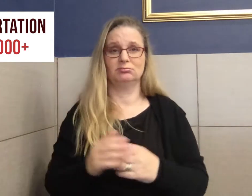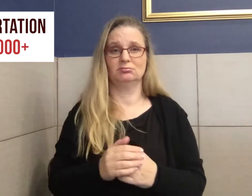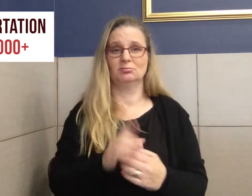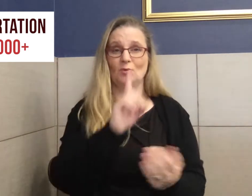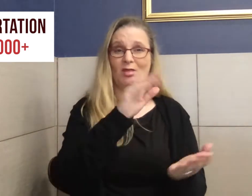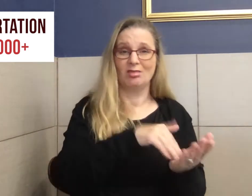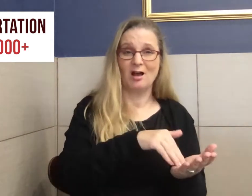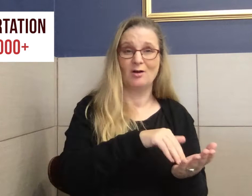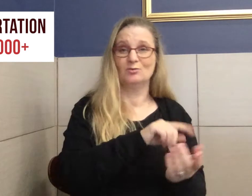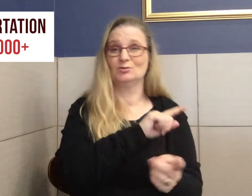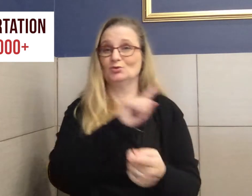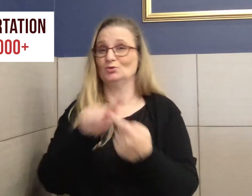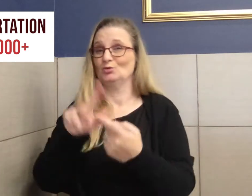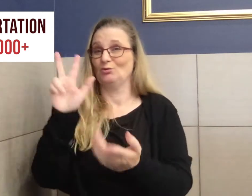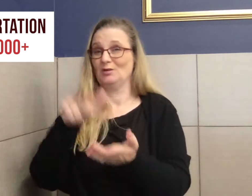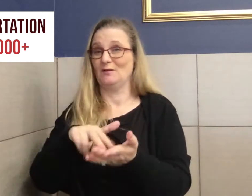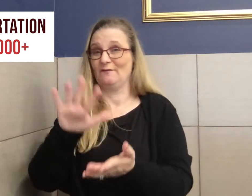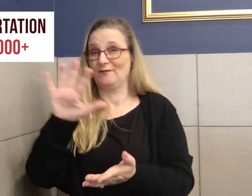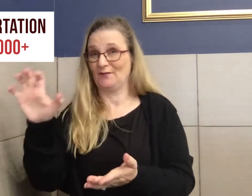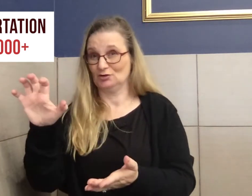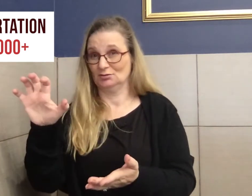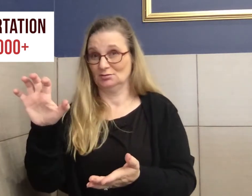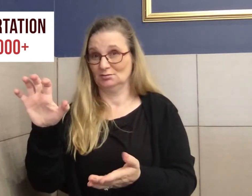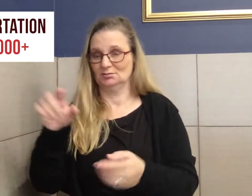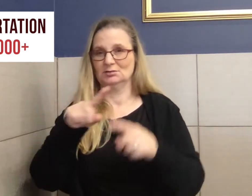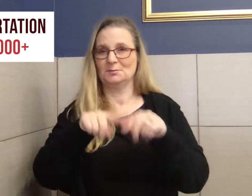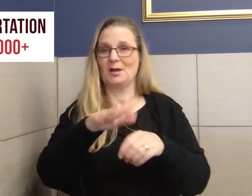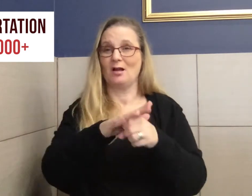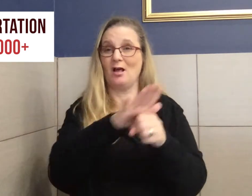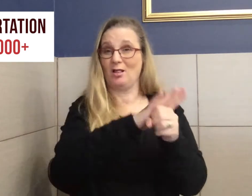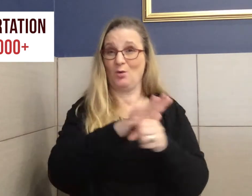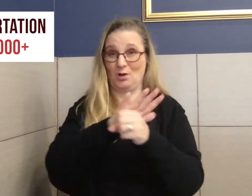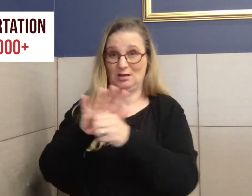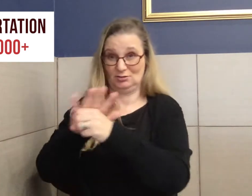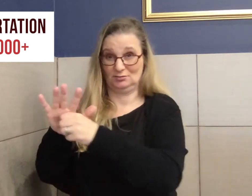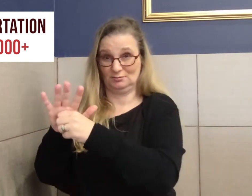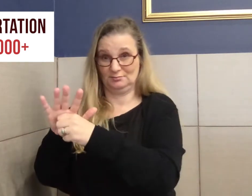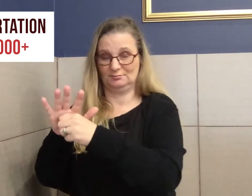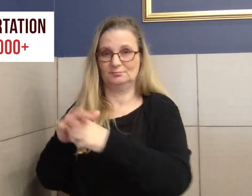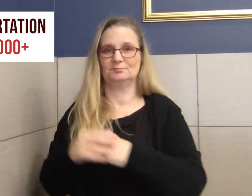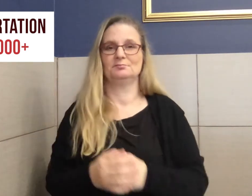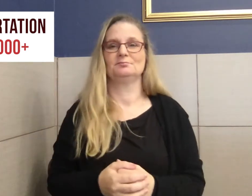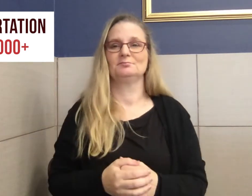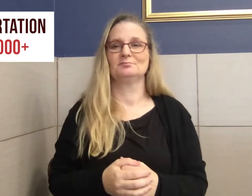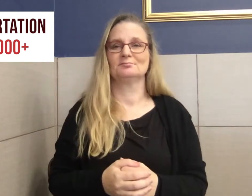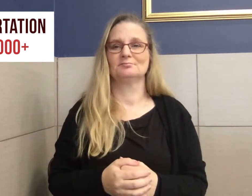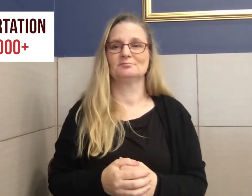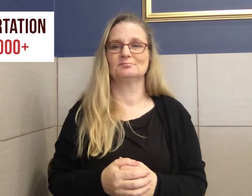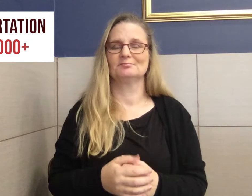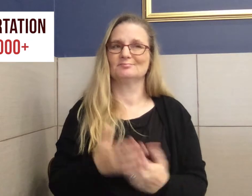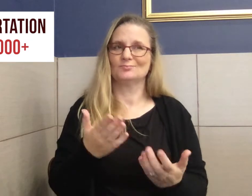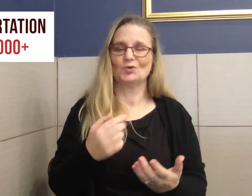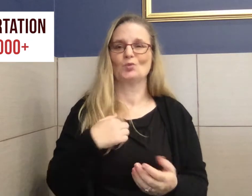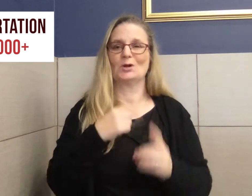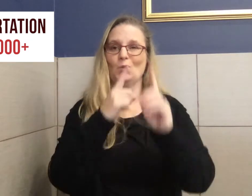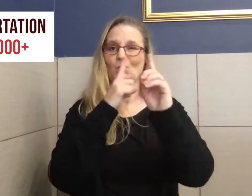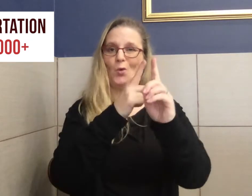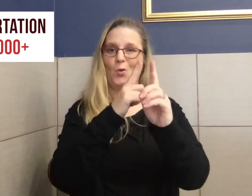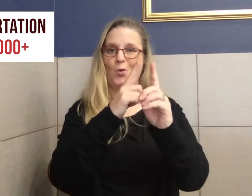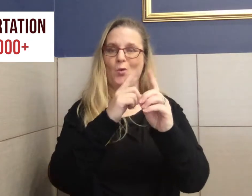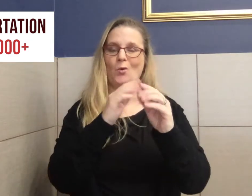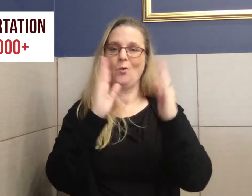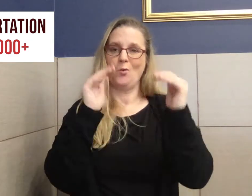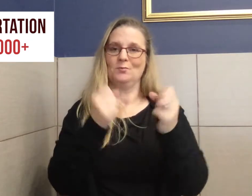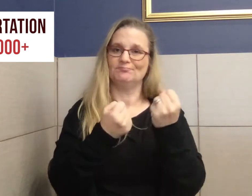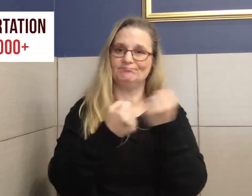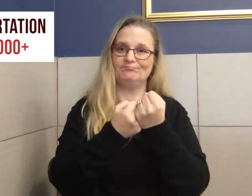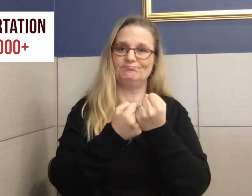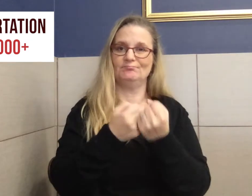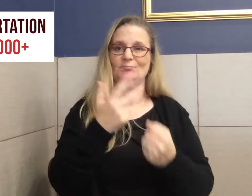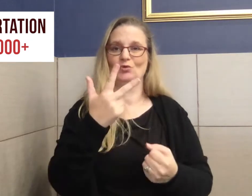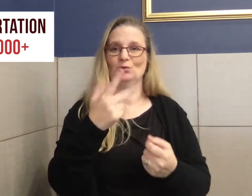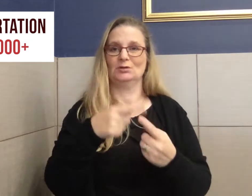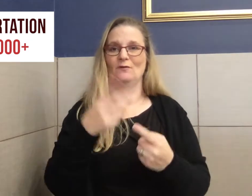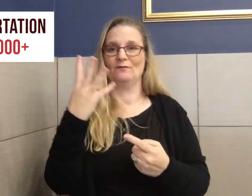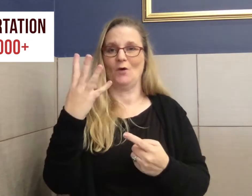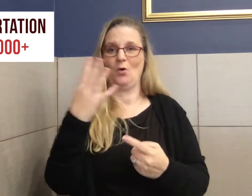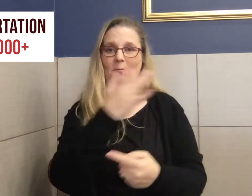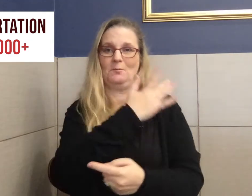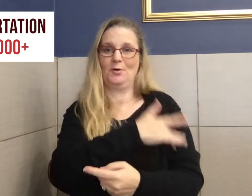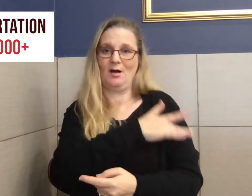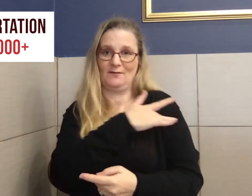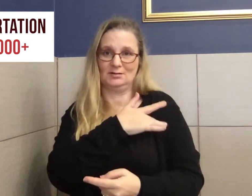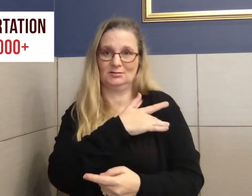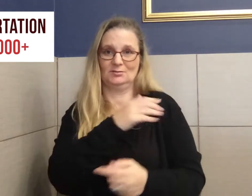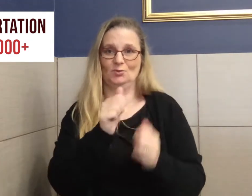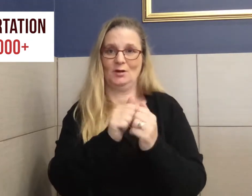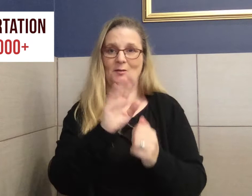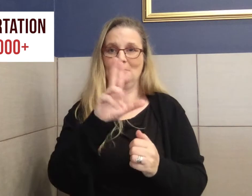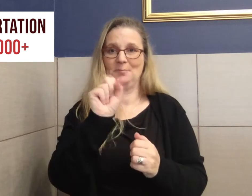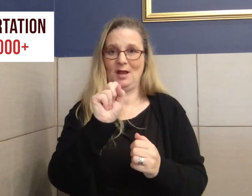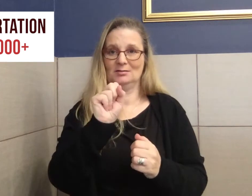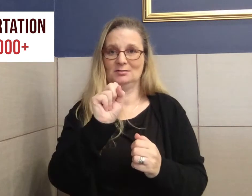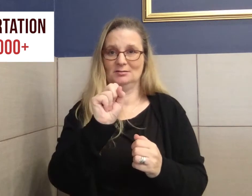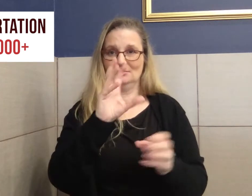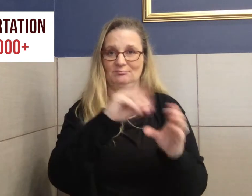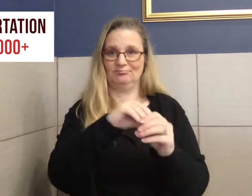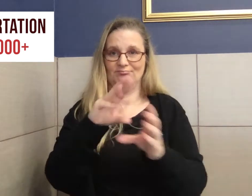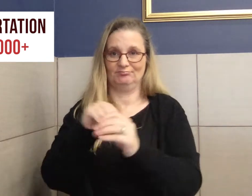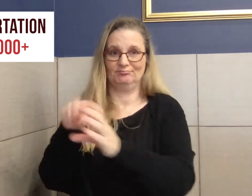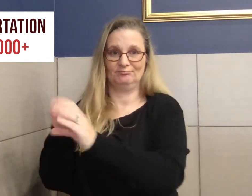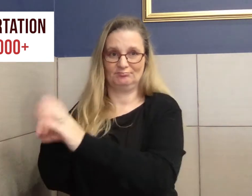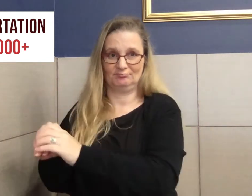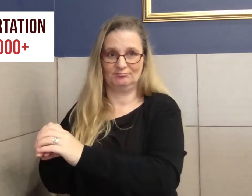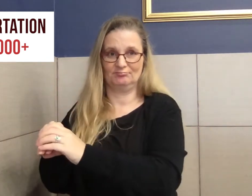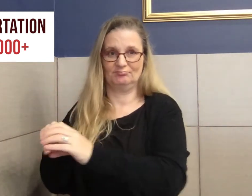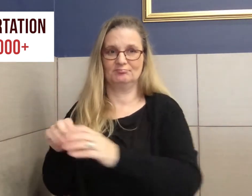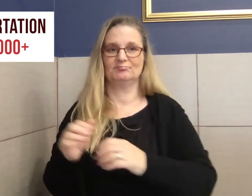are $1,000 - $3,500.00 depending on what kind of bus and each location.